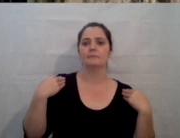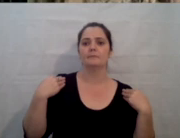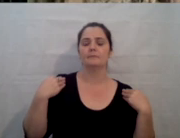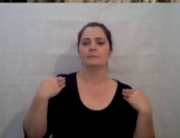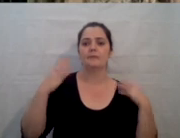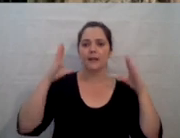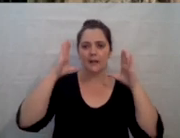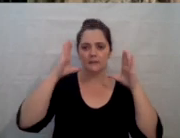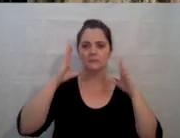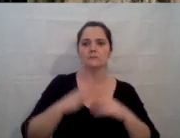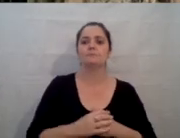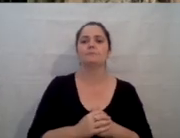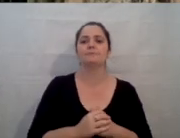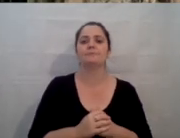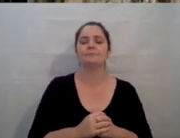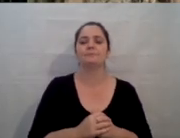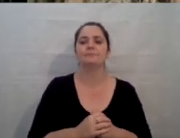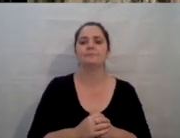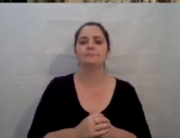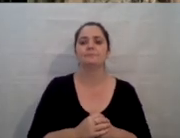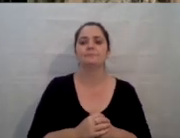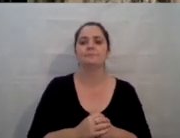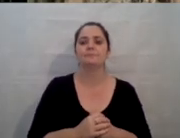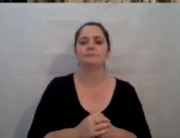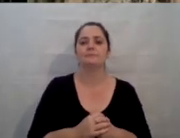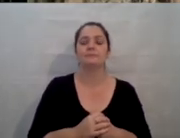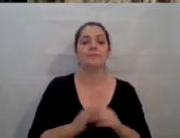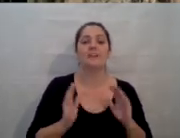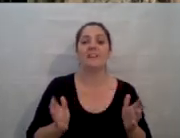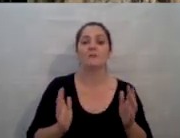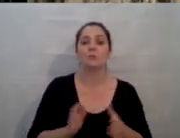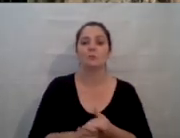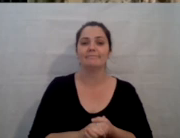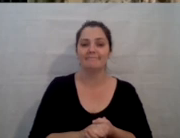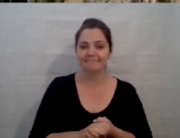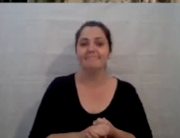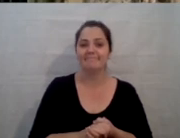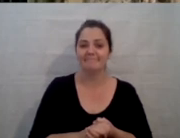and head okay – And that's it, really really